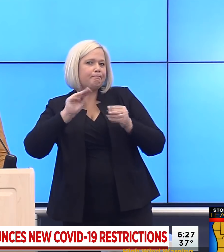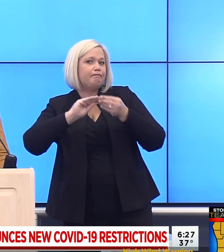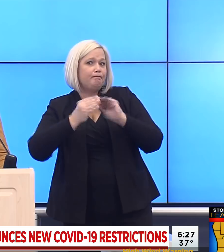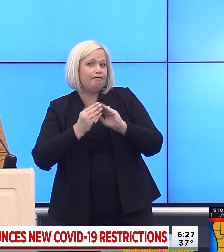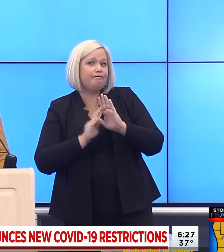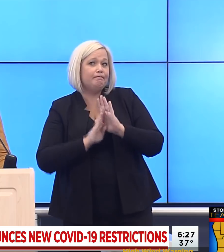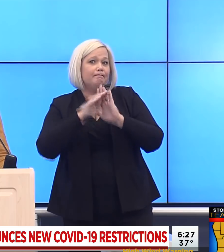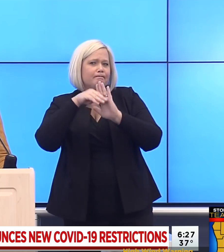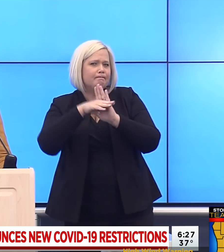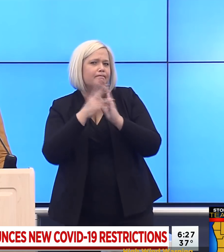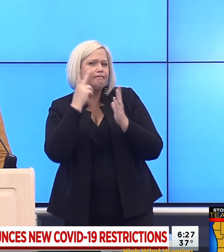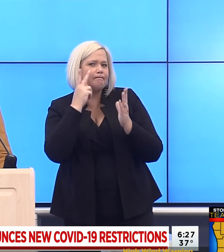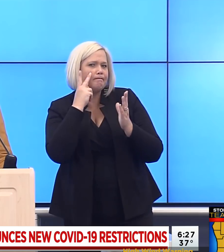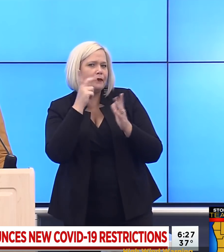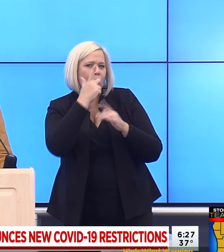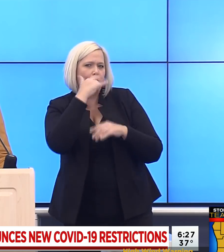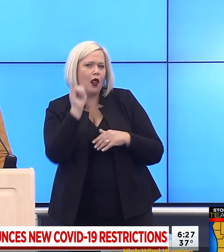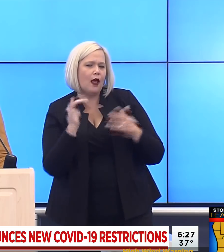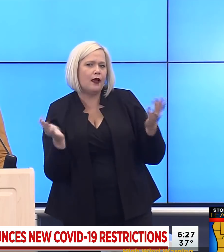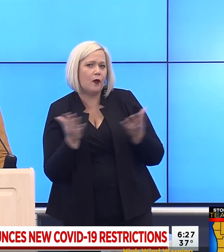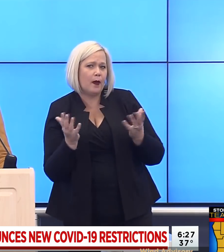KNOW, IN AND EVERY DAY IN